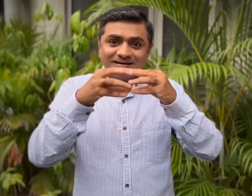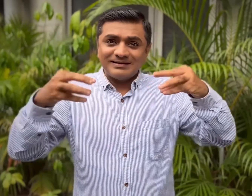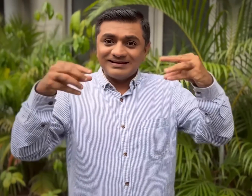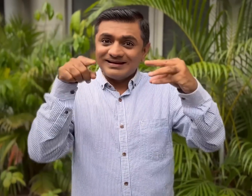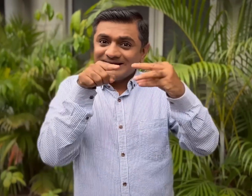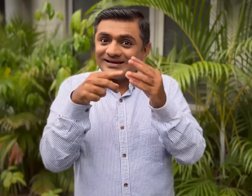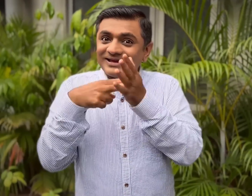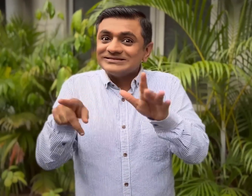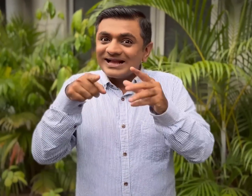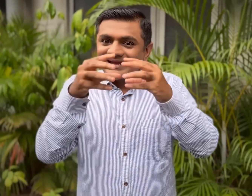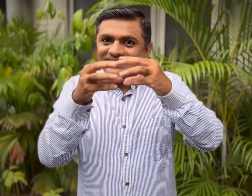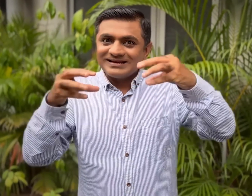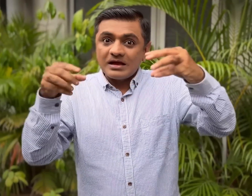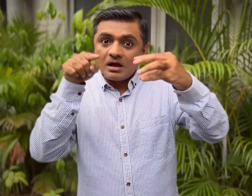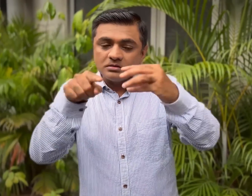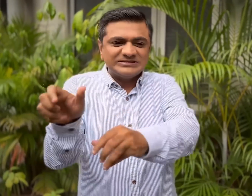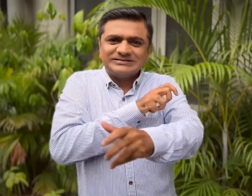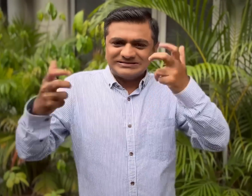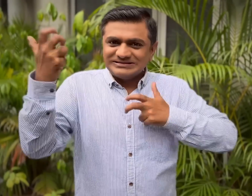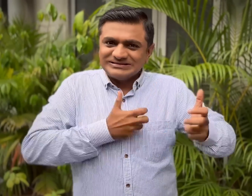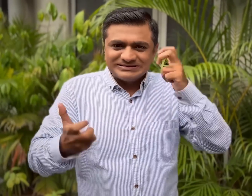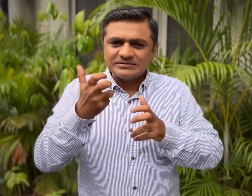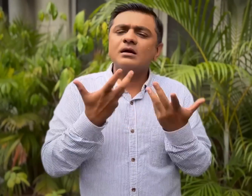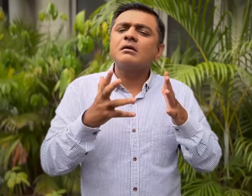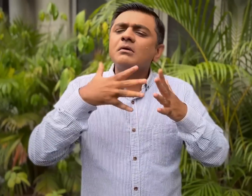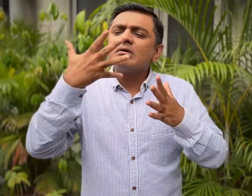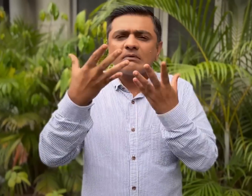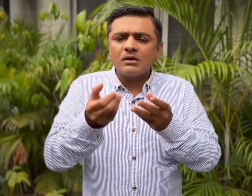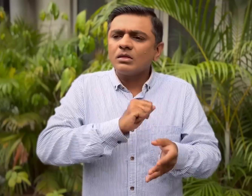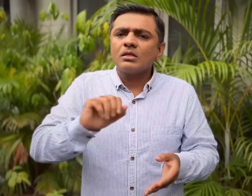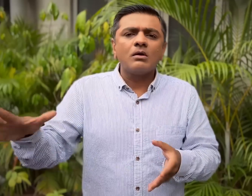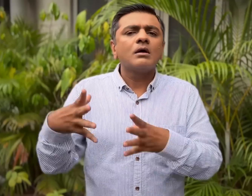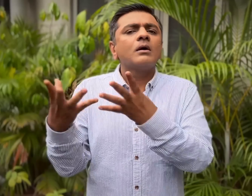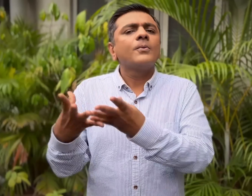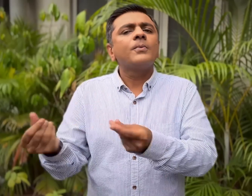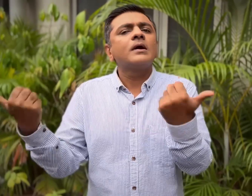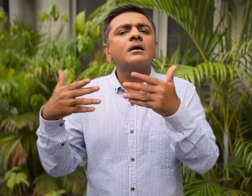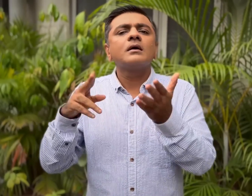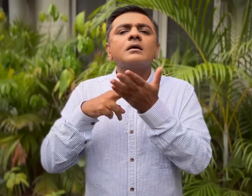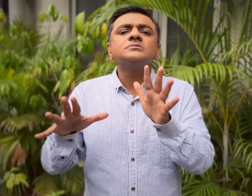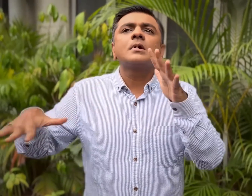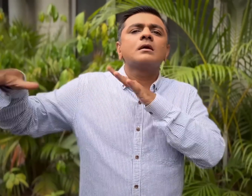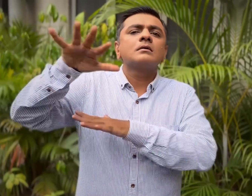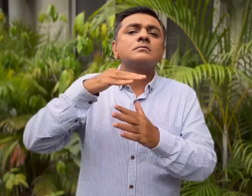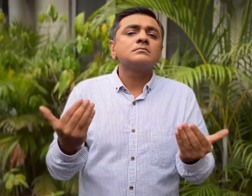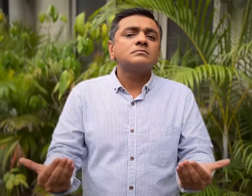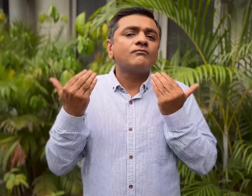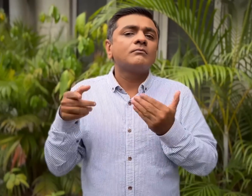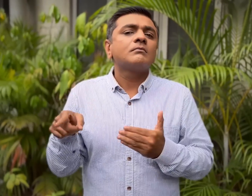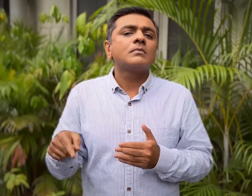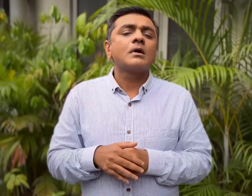Natural loofahs are biodegradable and do not harm the environment.